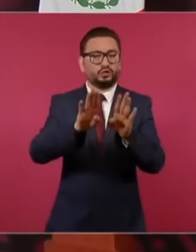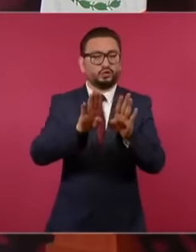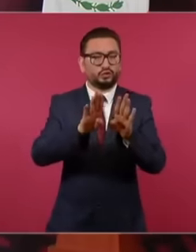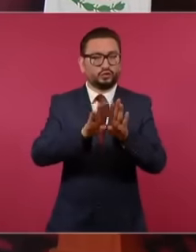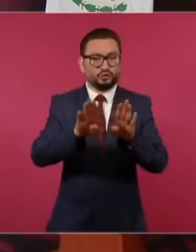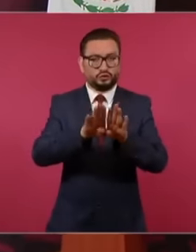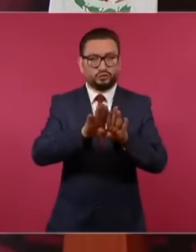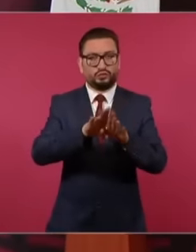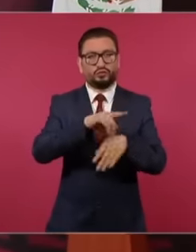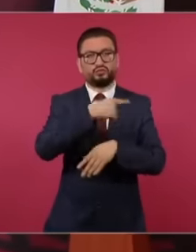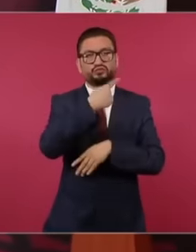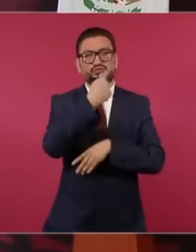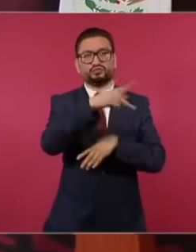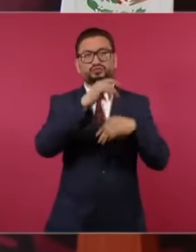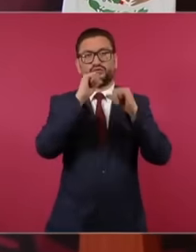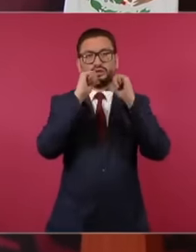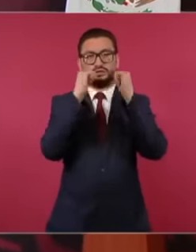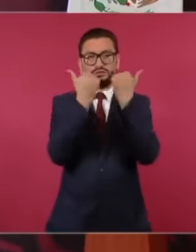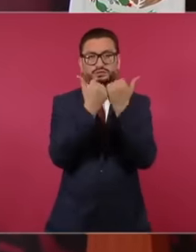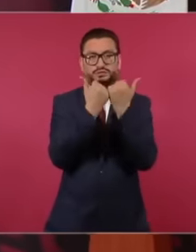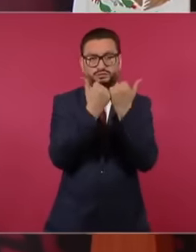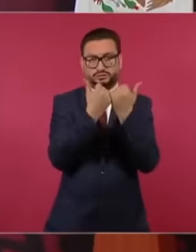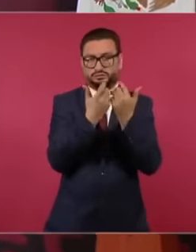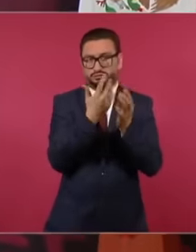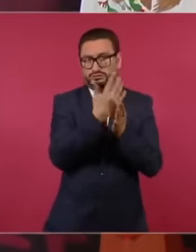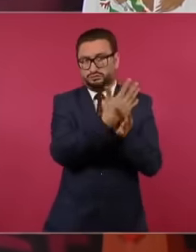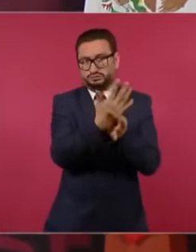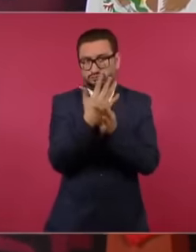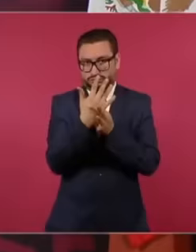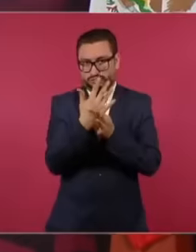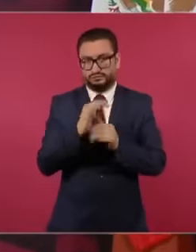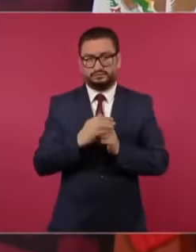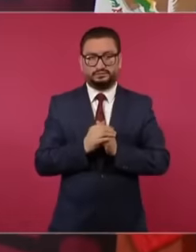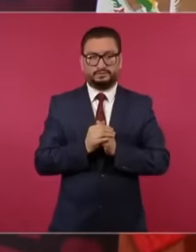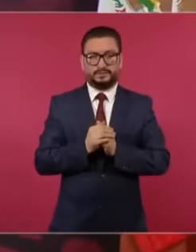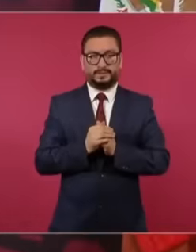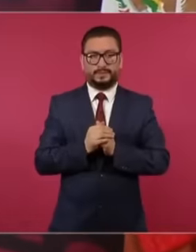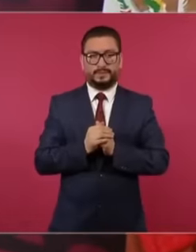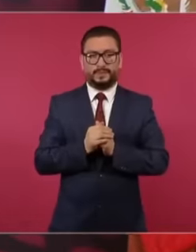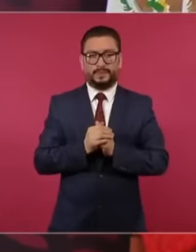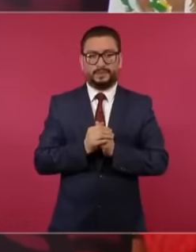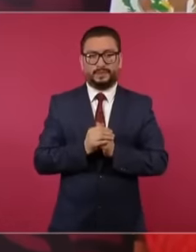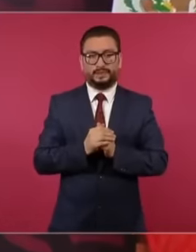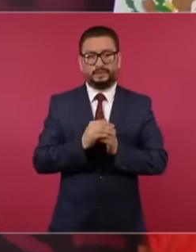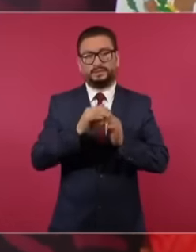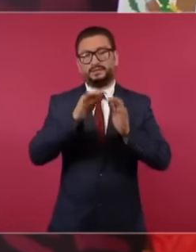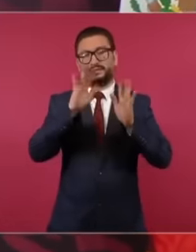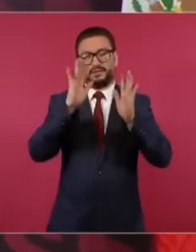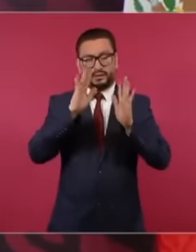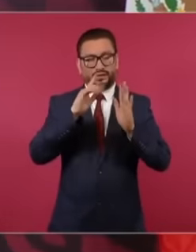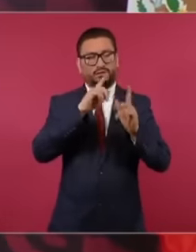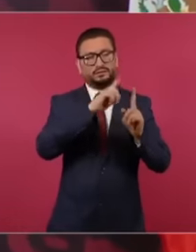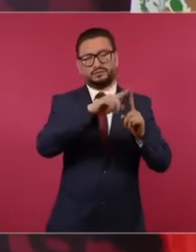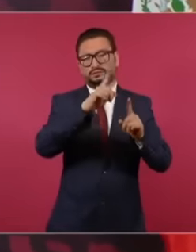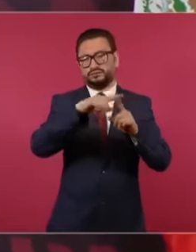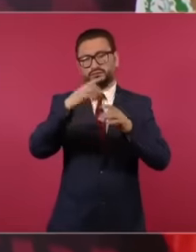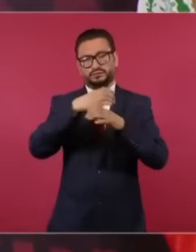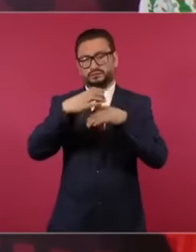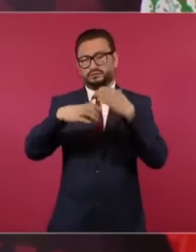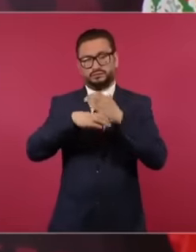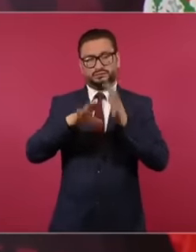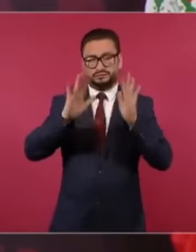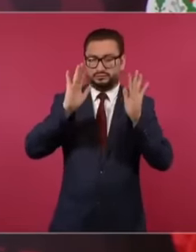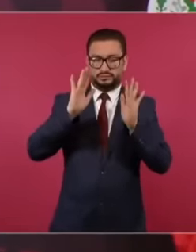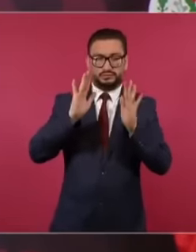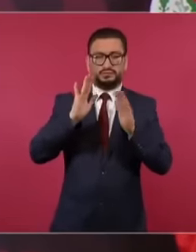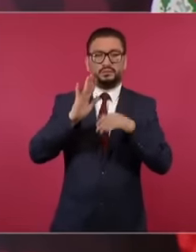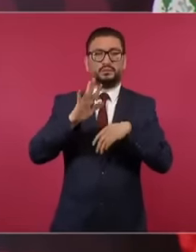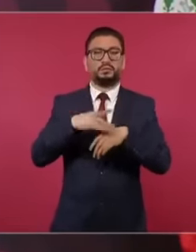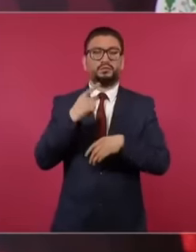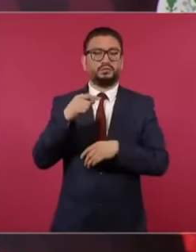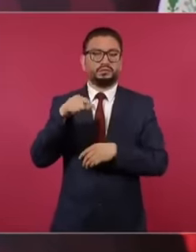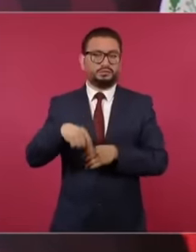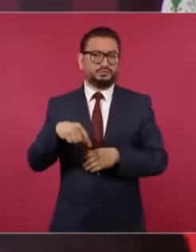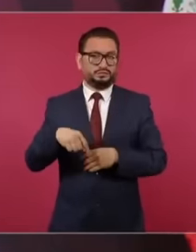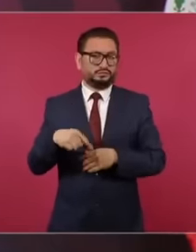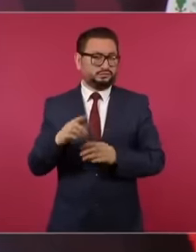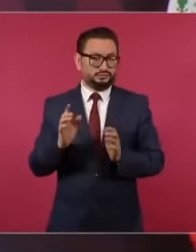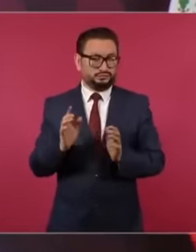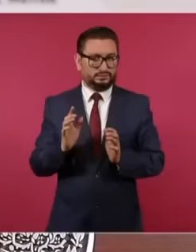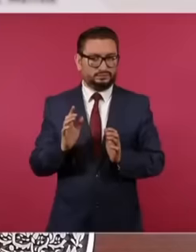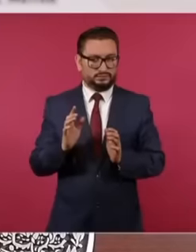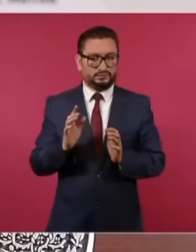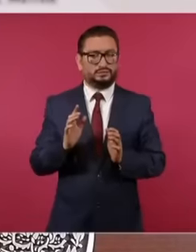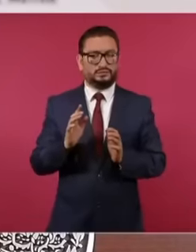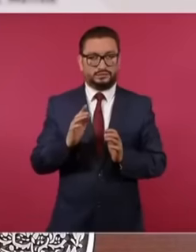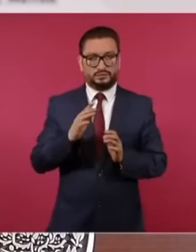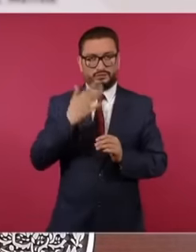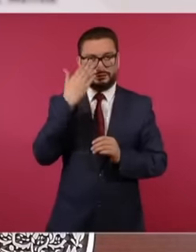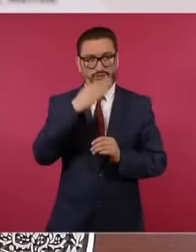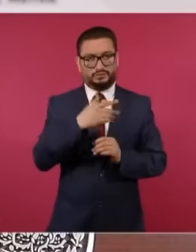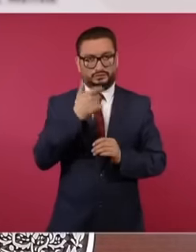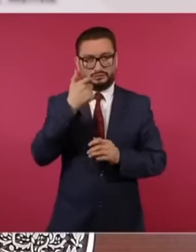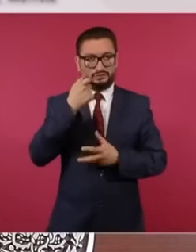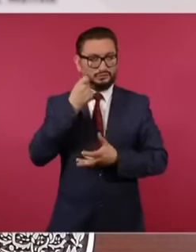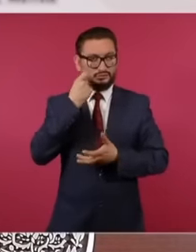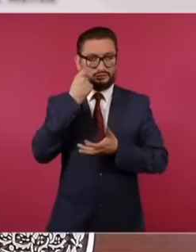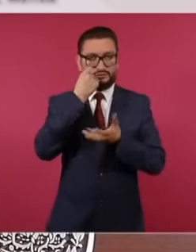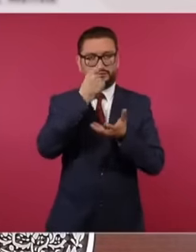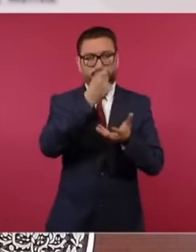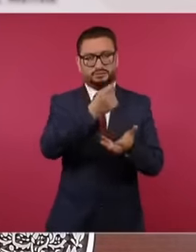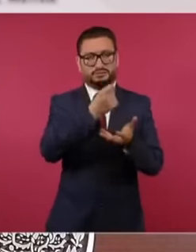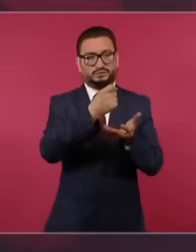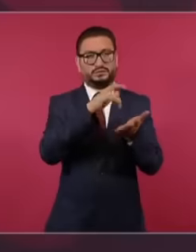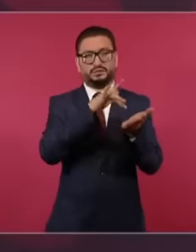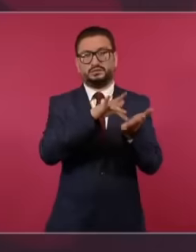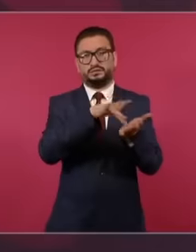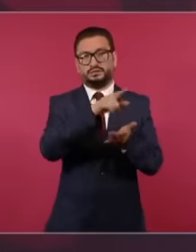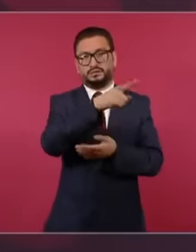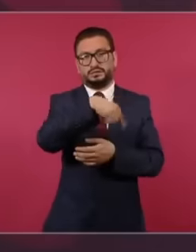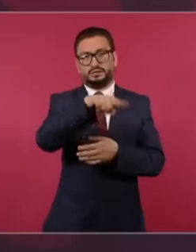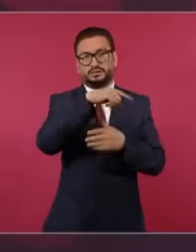civil society regardless of other things because here they give money to this civil association